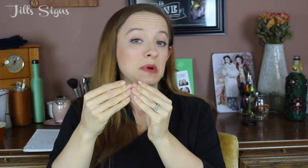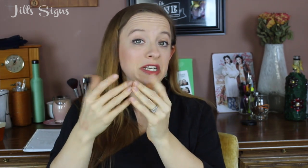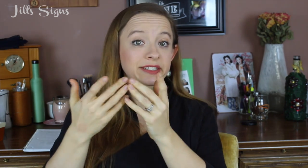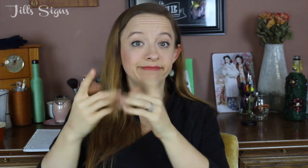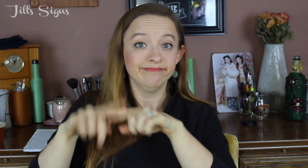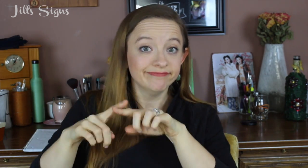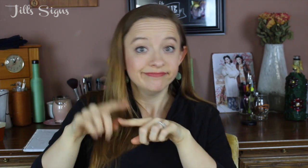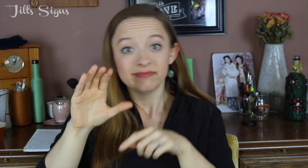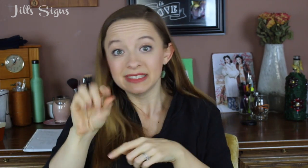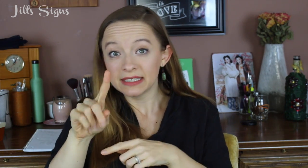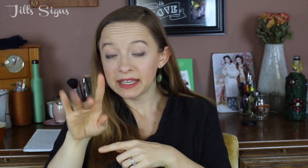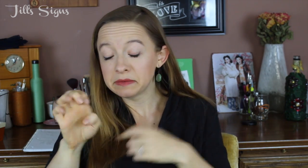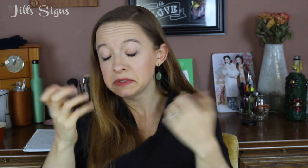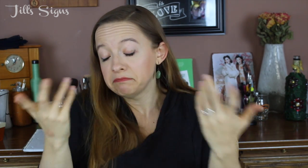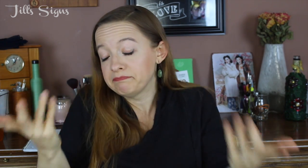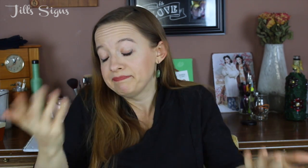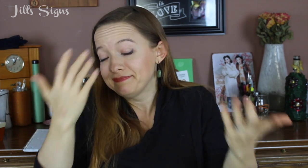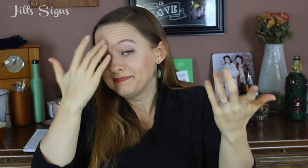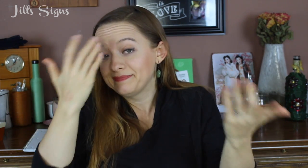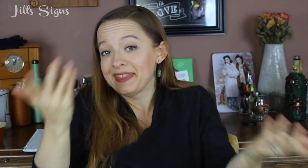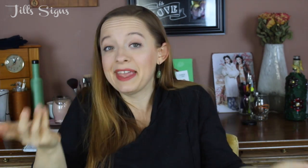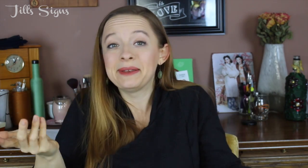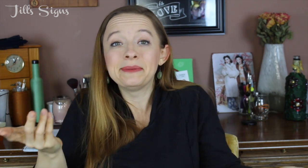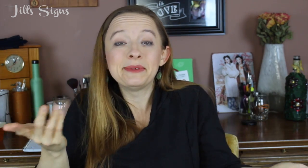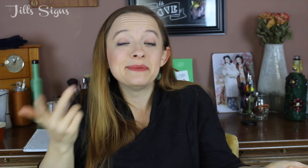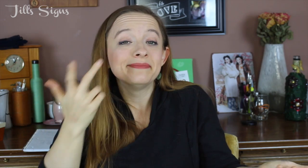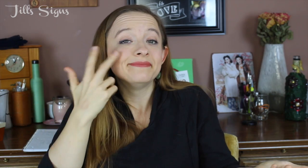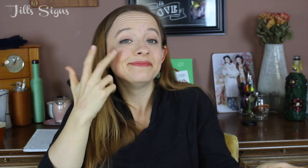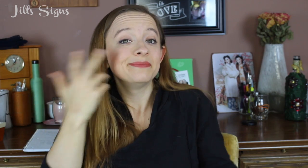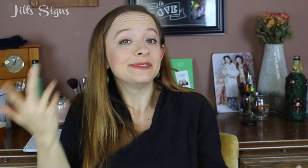become more consecutive in the future? I don't know!